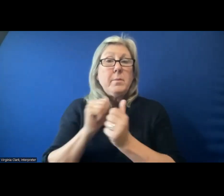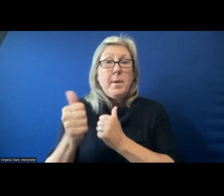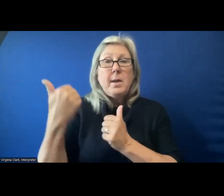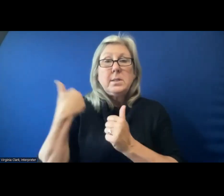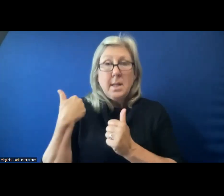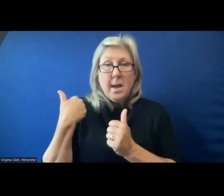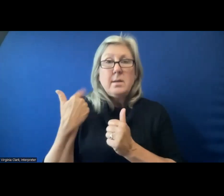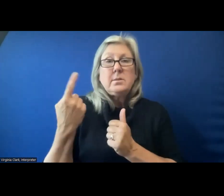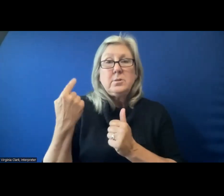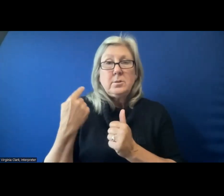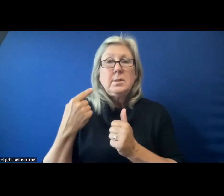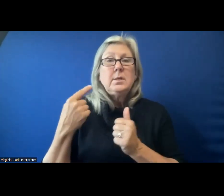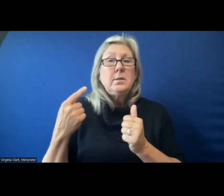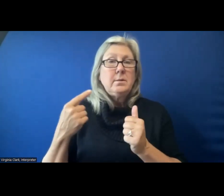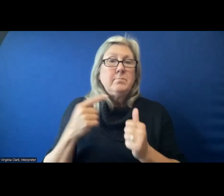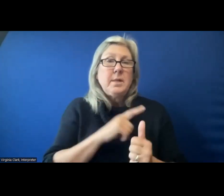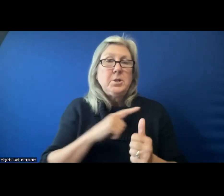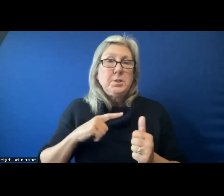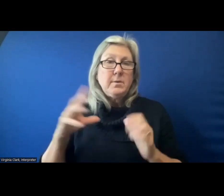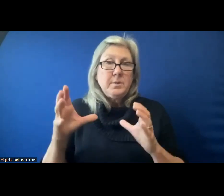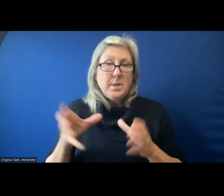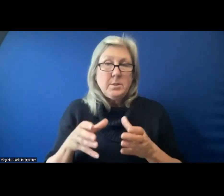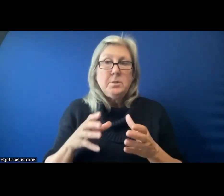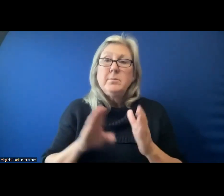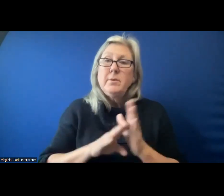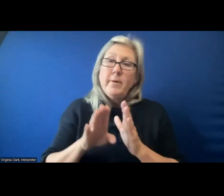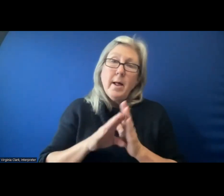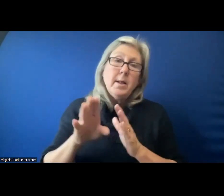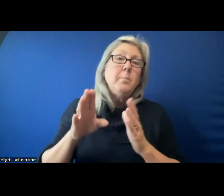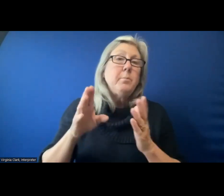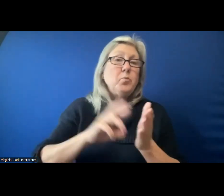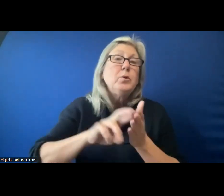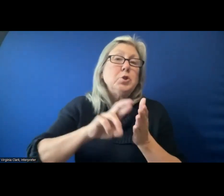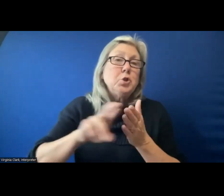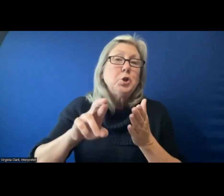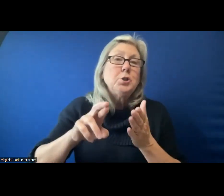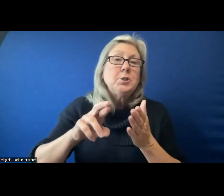a research brief. That's one way to tell a story is through some research.